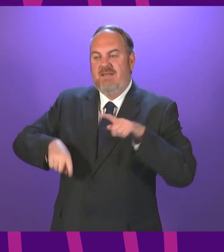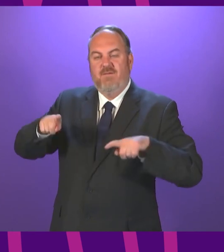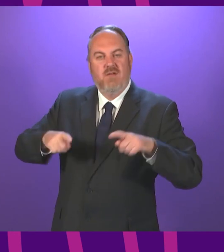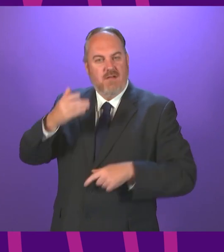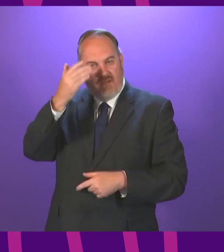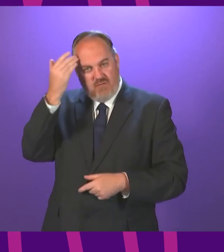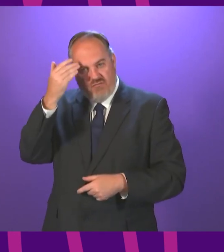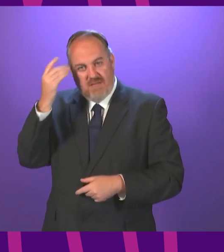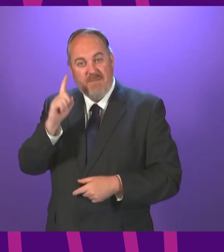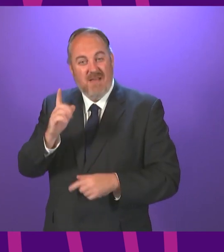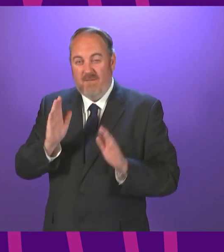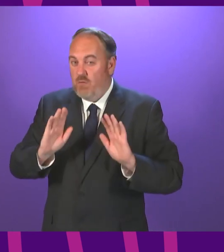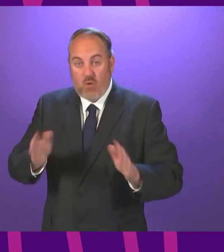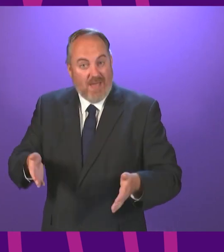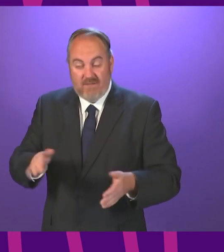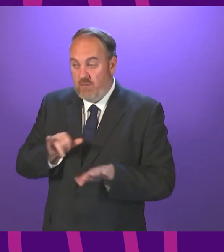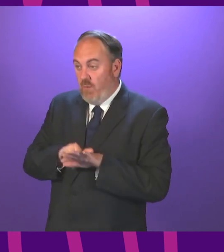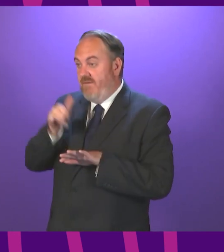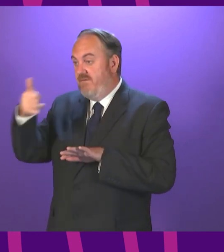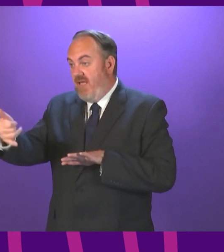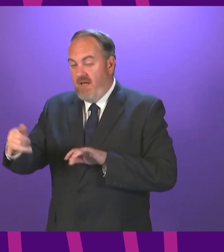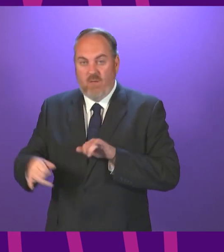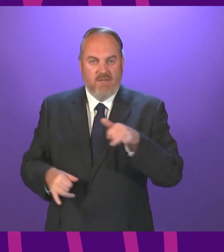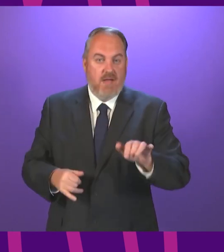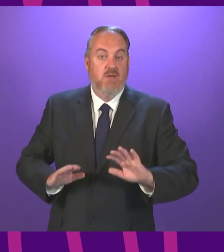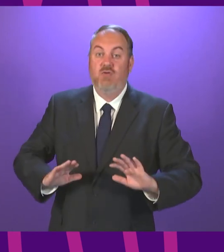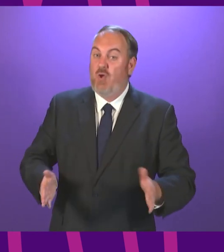at this time. For the avoidance of doubt, let me be clear: anyone who tests positive